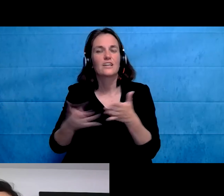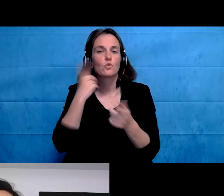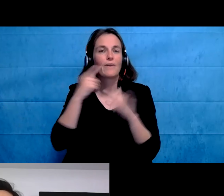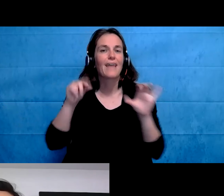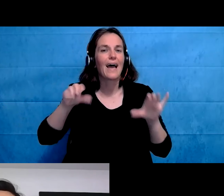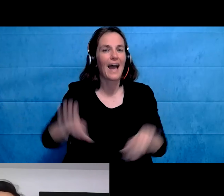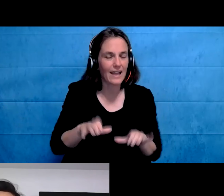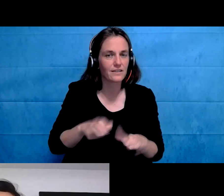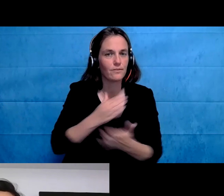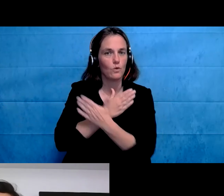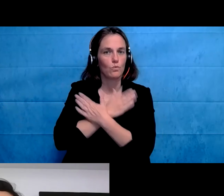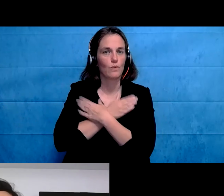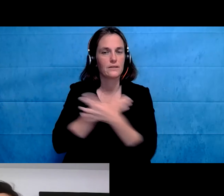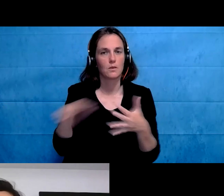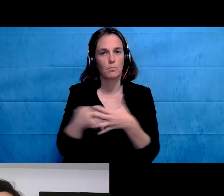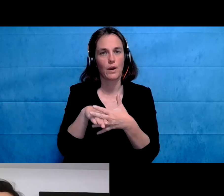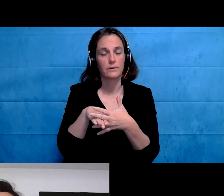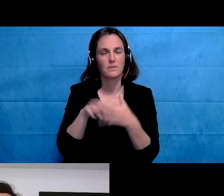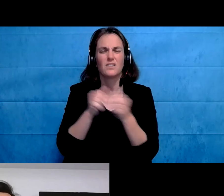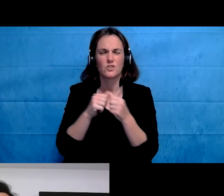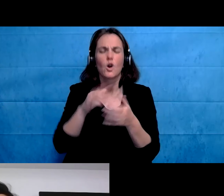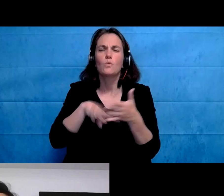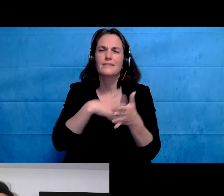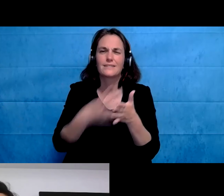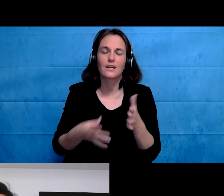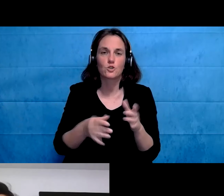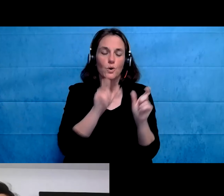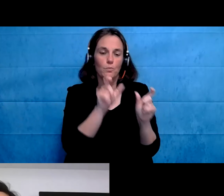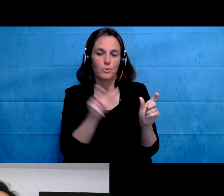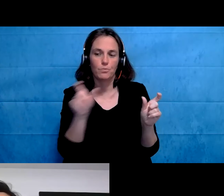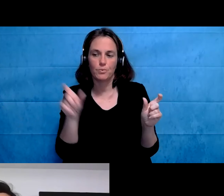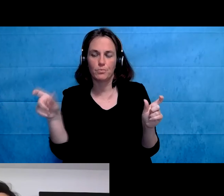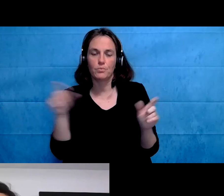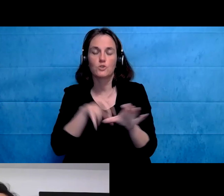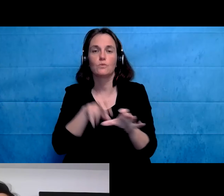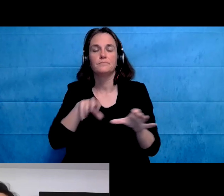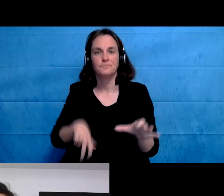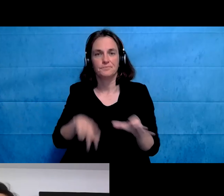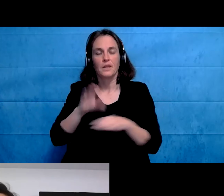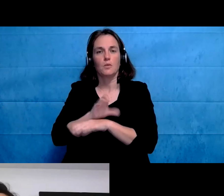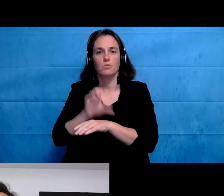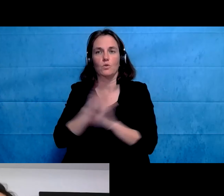but they need to schedule time throughout their day to step away from their computer and step away from phone calls